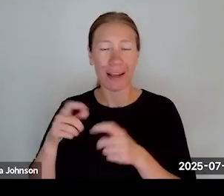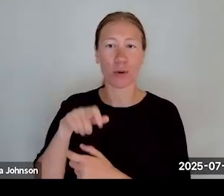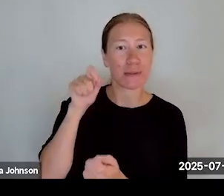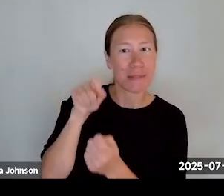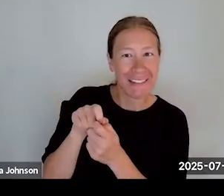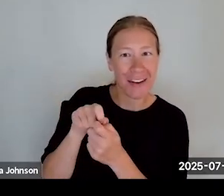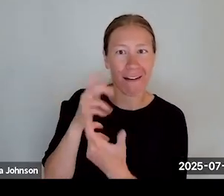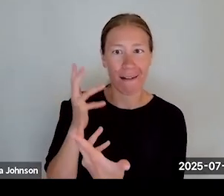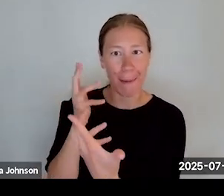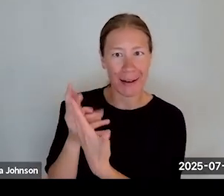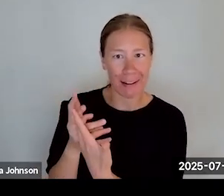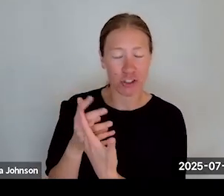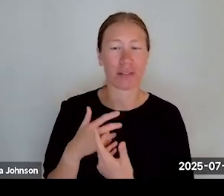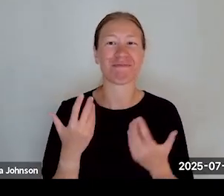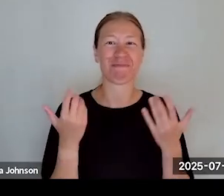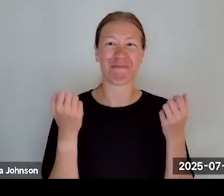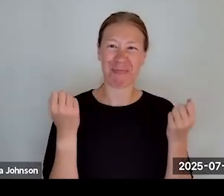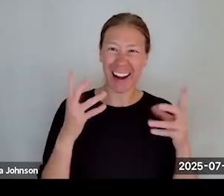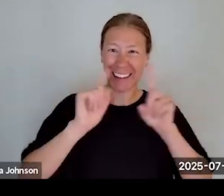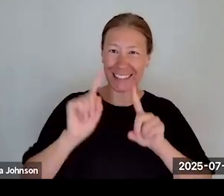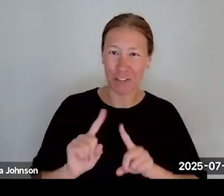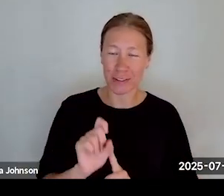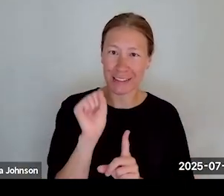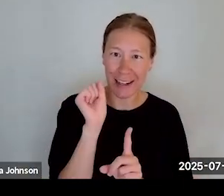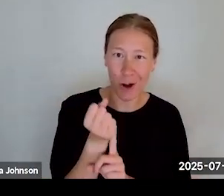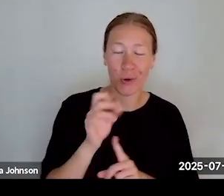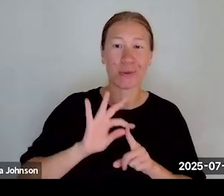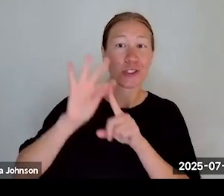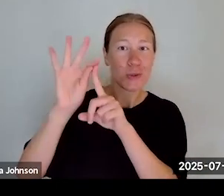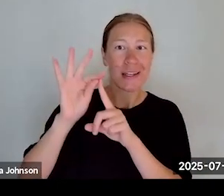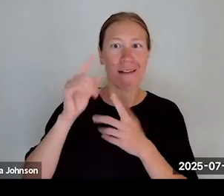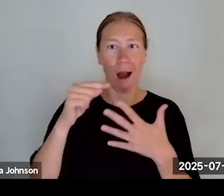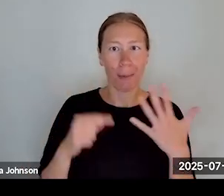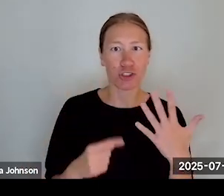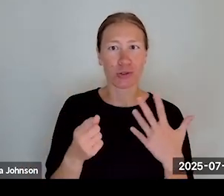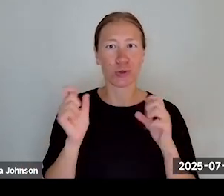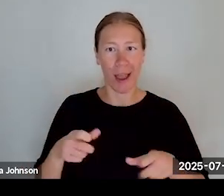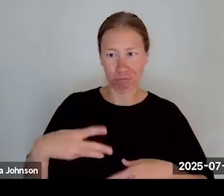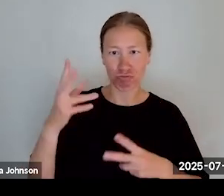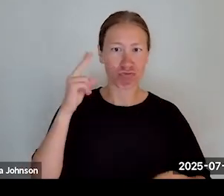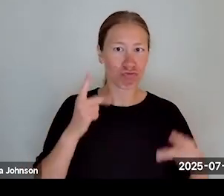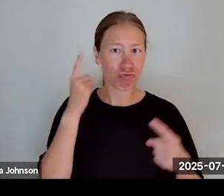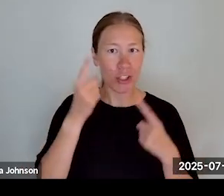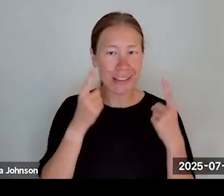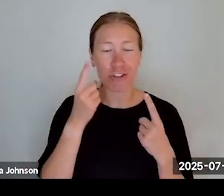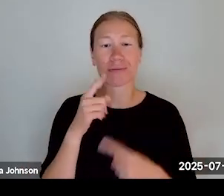JAN has a lot of scenarios and unique options to consider, and you can visit their website at askjan.org.